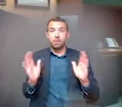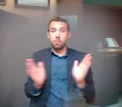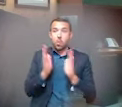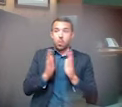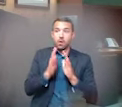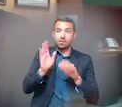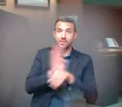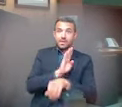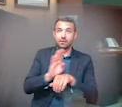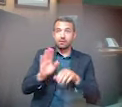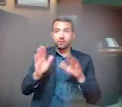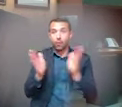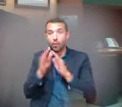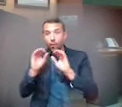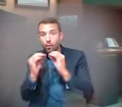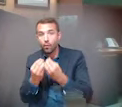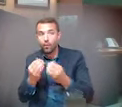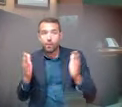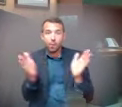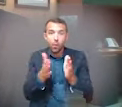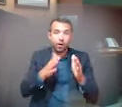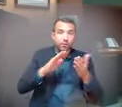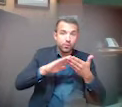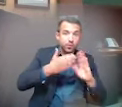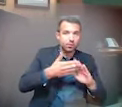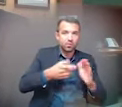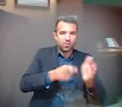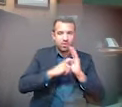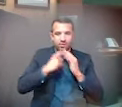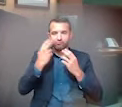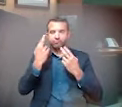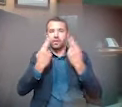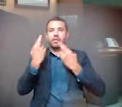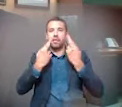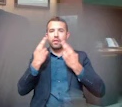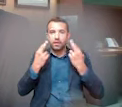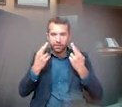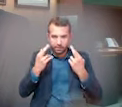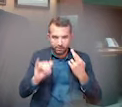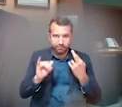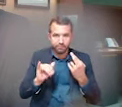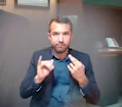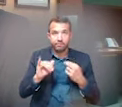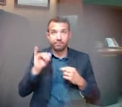a small organization, or a small community to realize that this is the work, right?